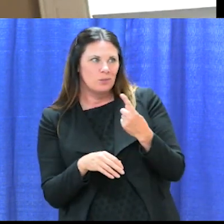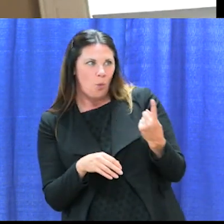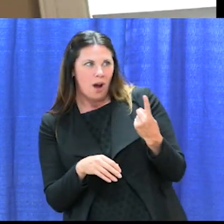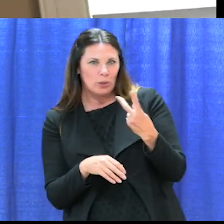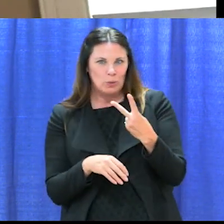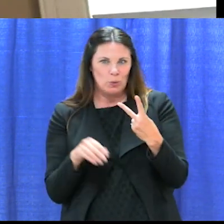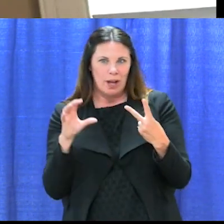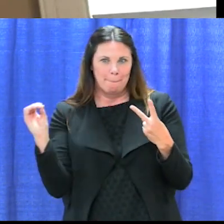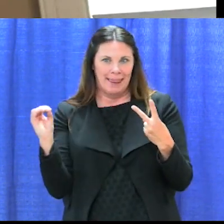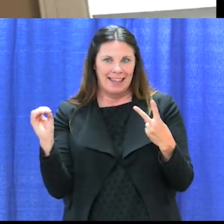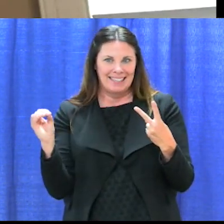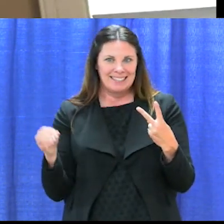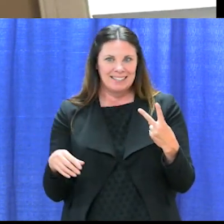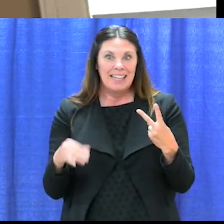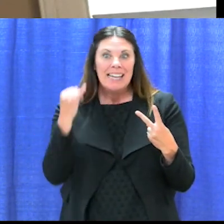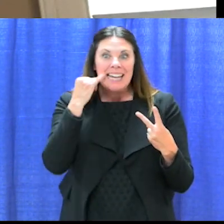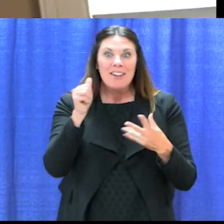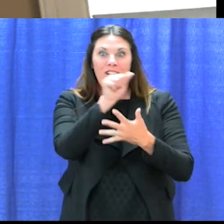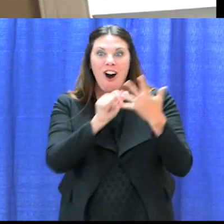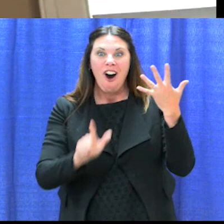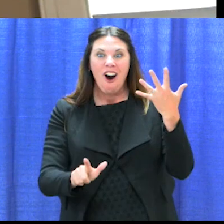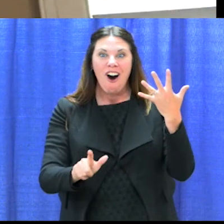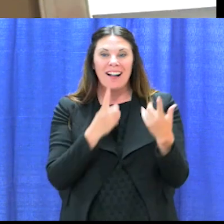If everyone answers it I'm afraid we'll be here for a very long time.